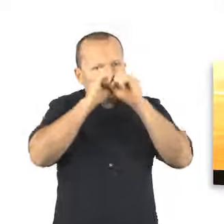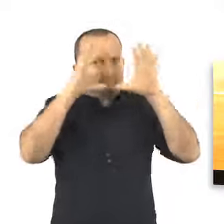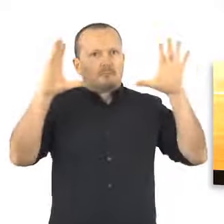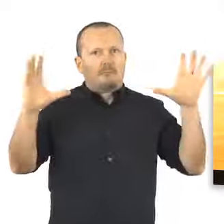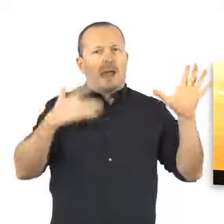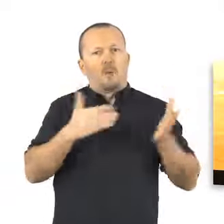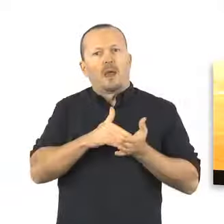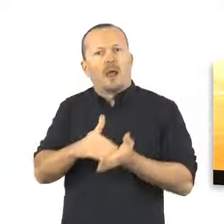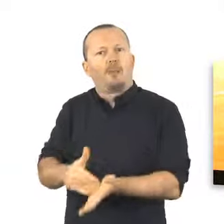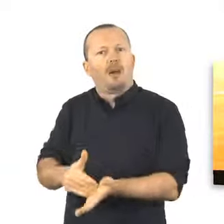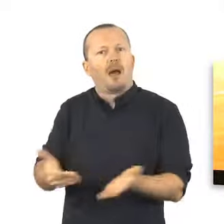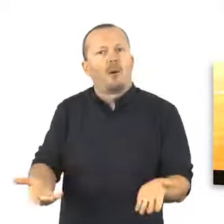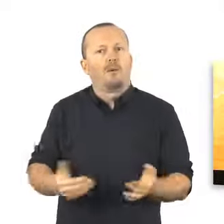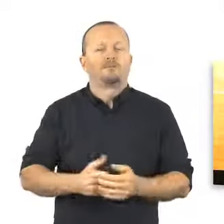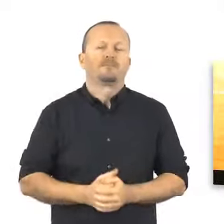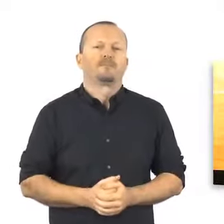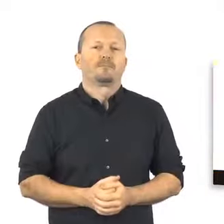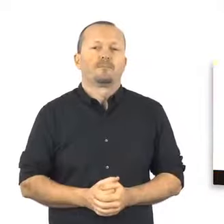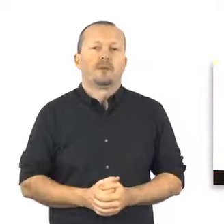when we’re helping children to learn language.